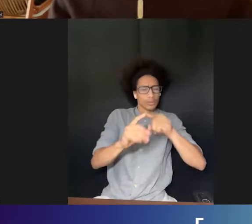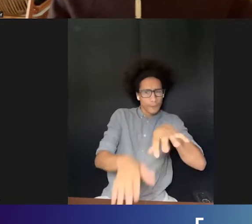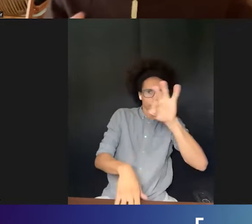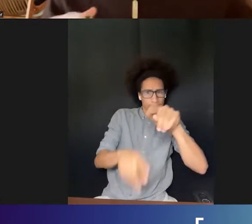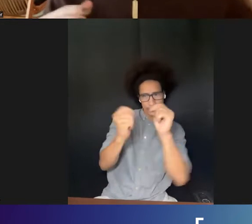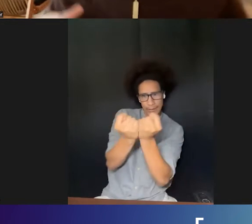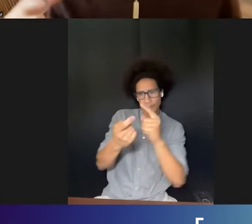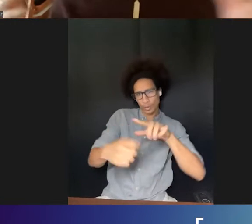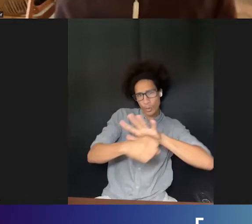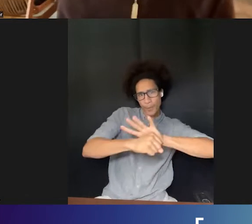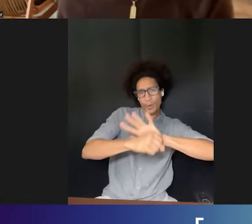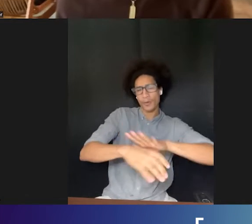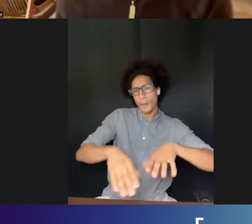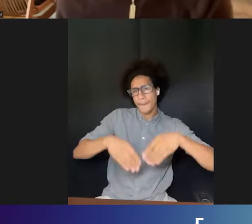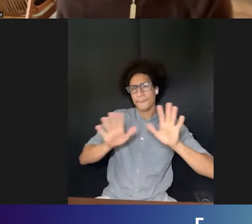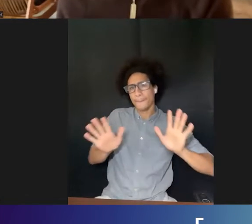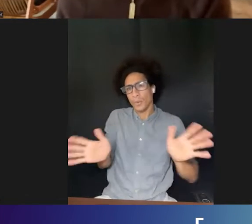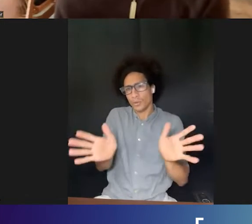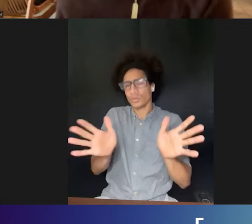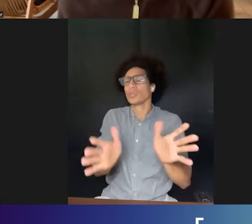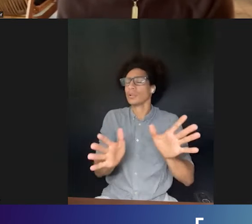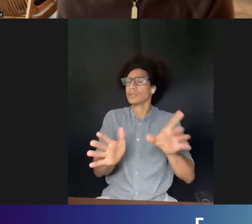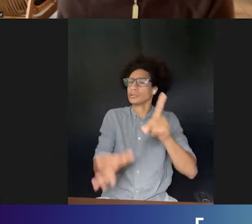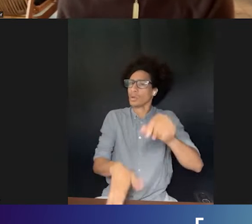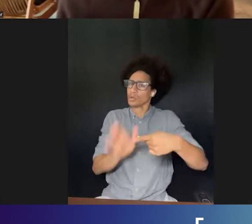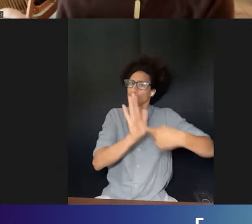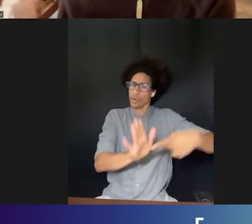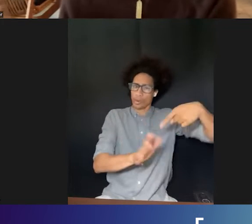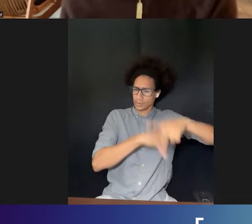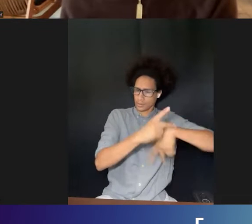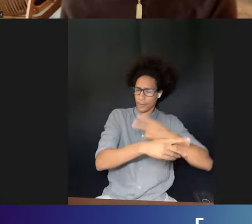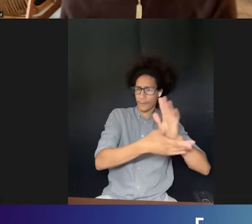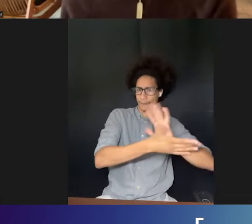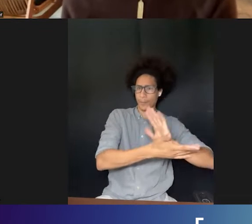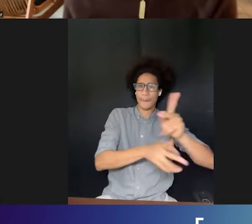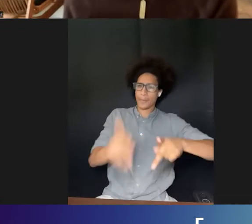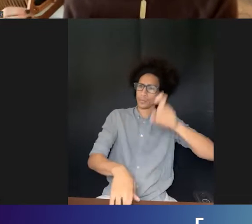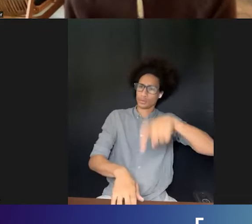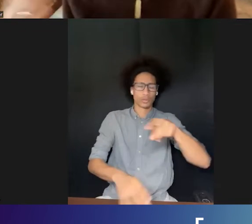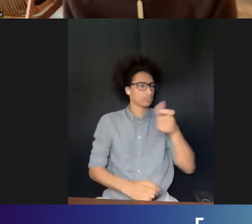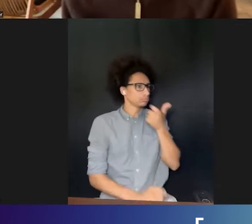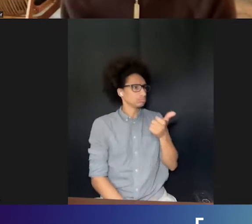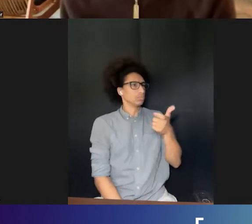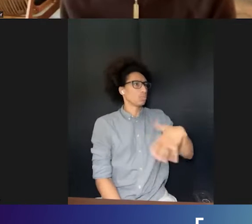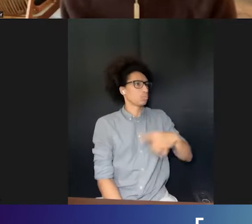It does signal that this is a type of film that should be taken seriously or is part of the conversation, which is, I think, frankly, valuable,